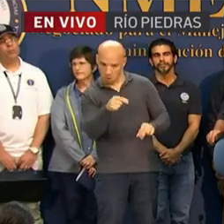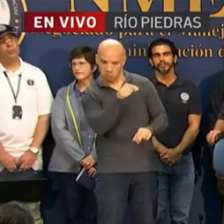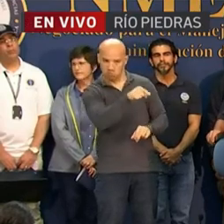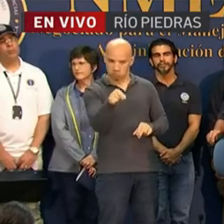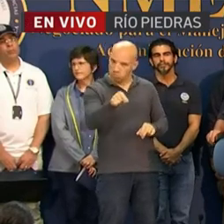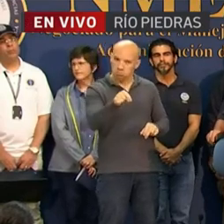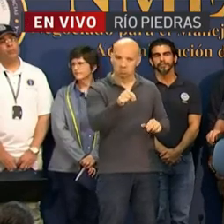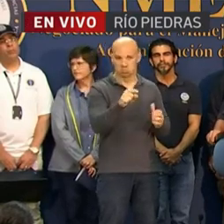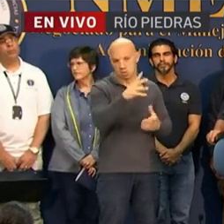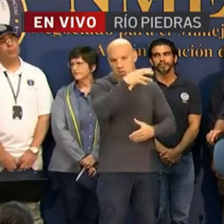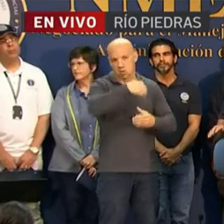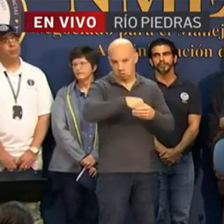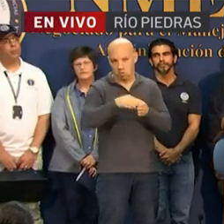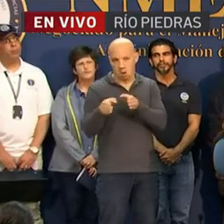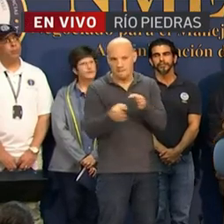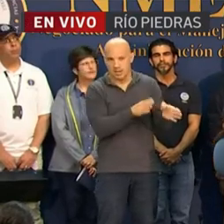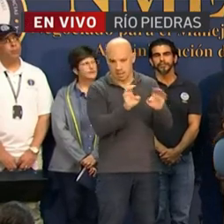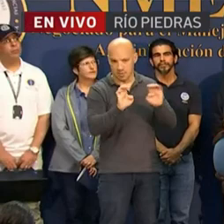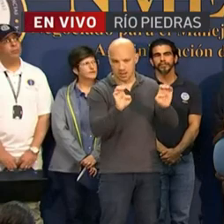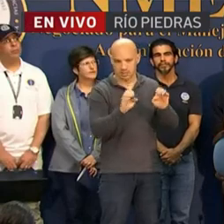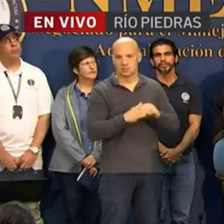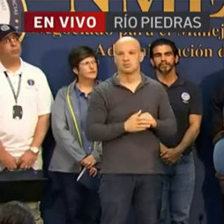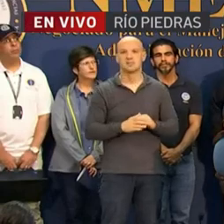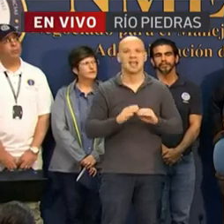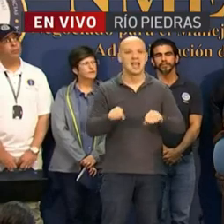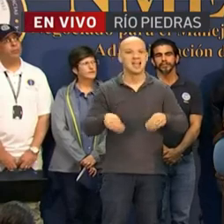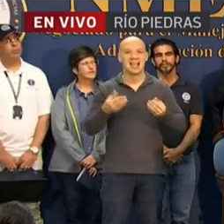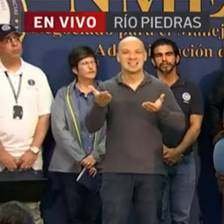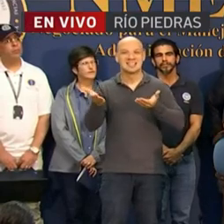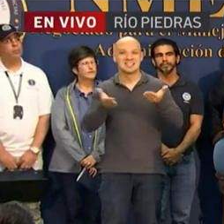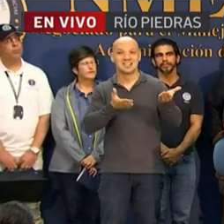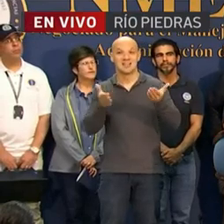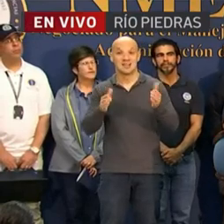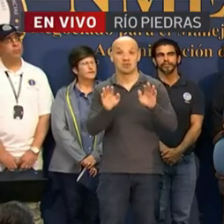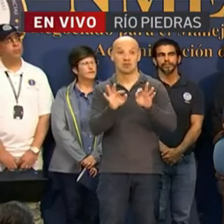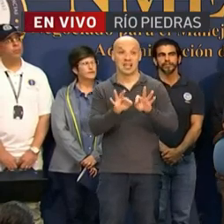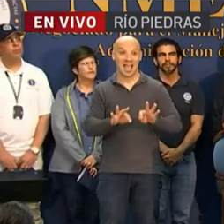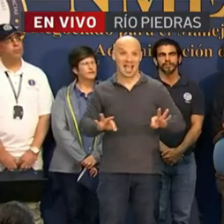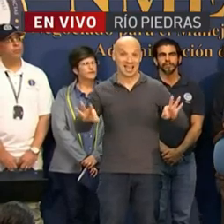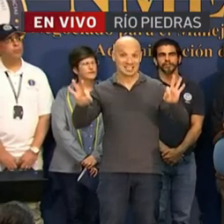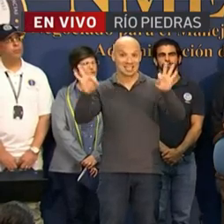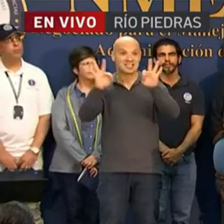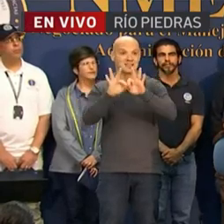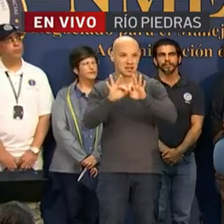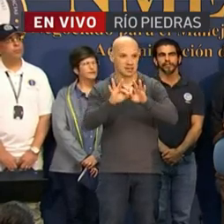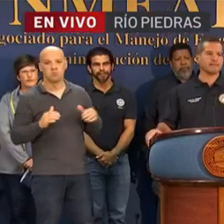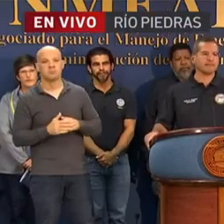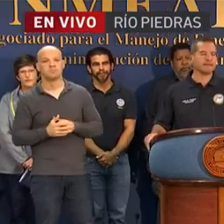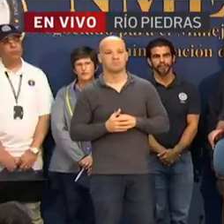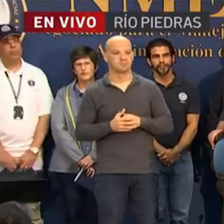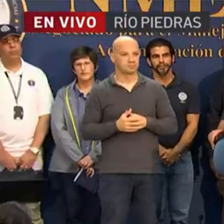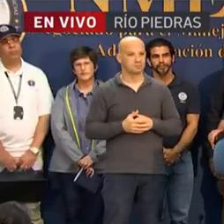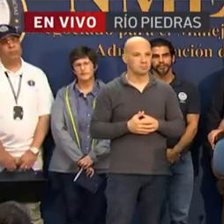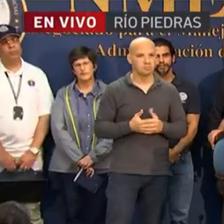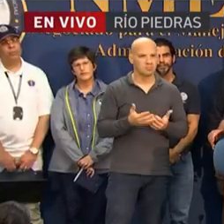SOLICITAMOS, LO CONCEDA.